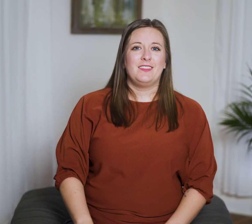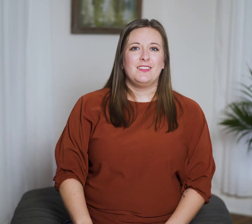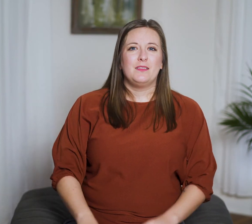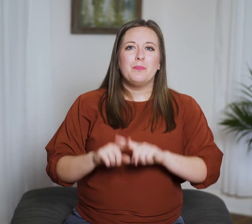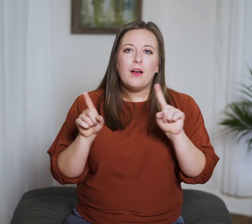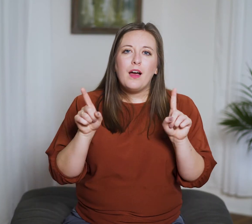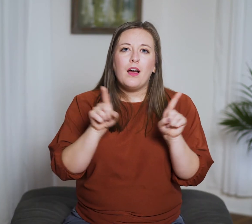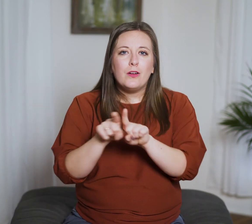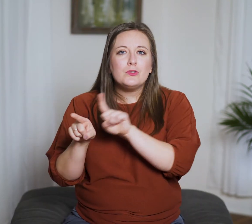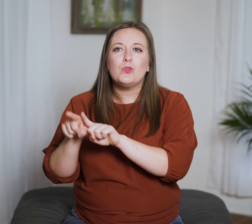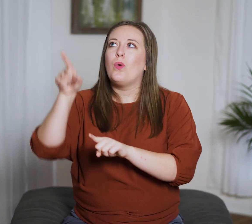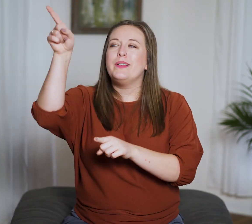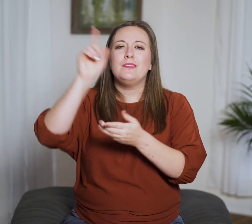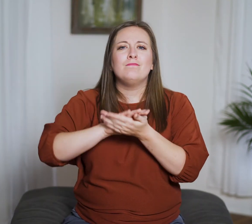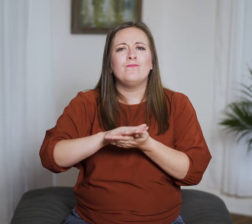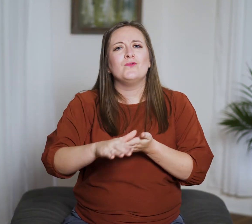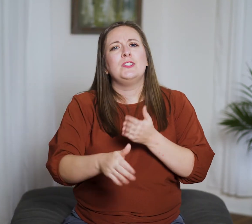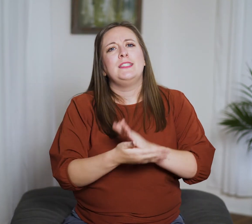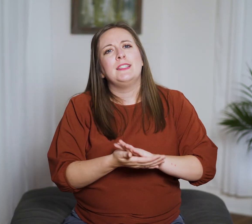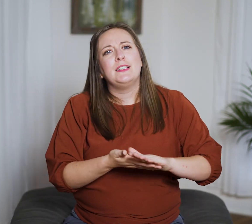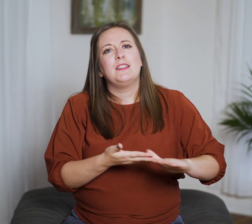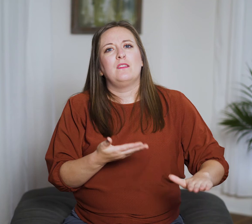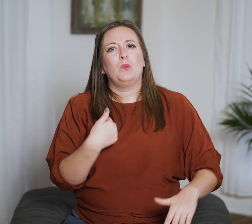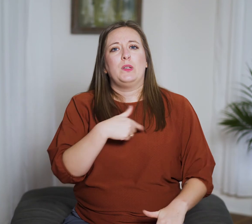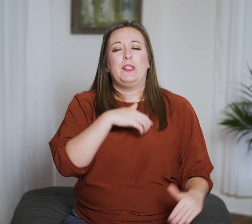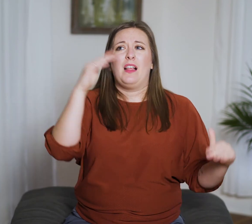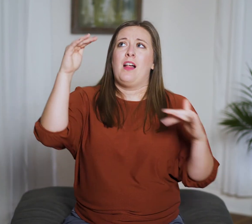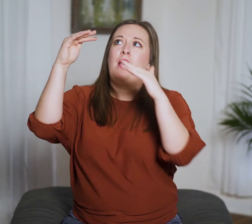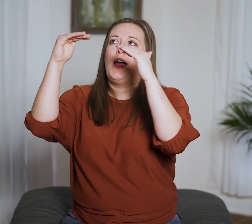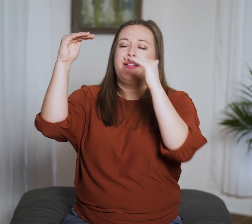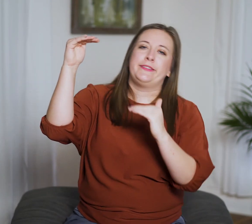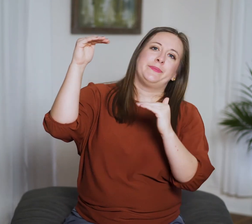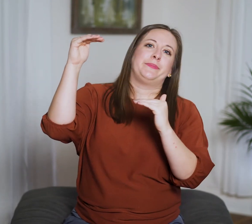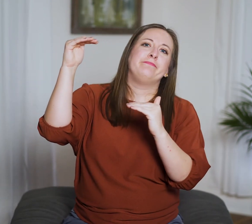But He’s also forgiving when we inevitably fall short,